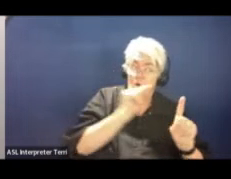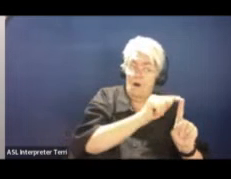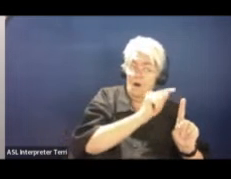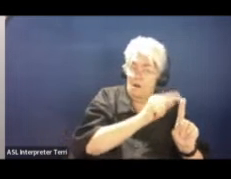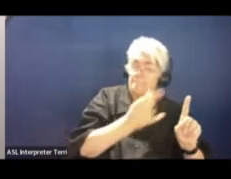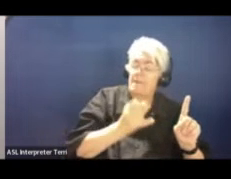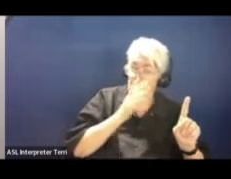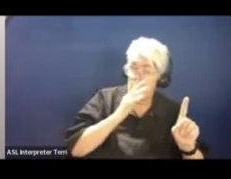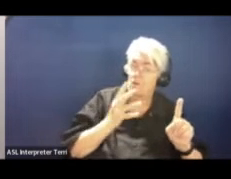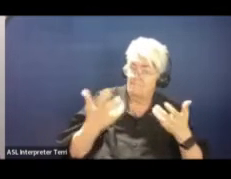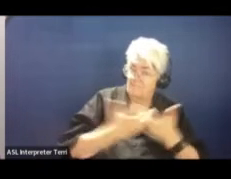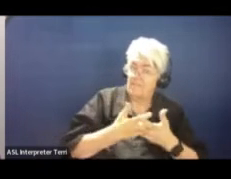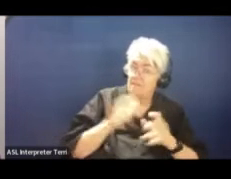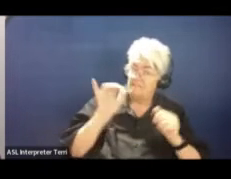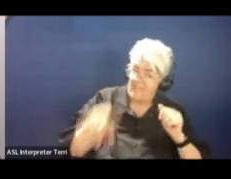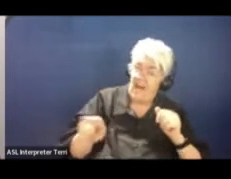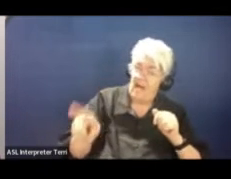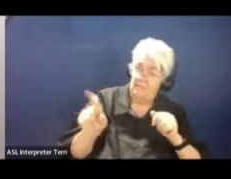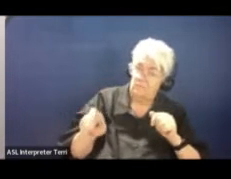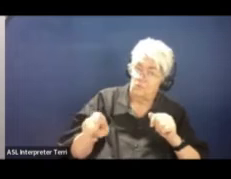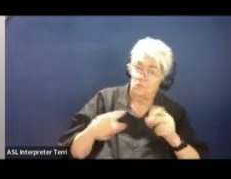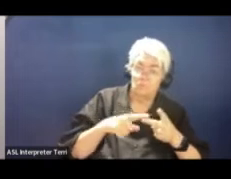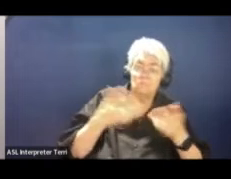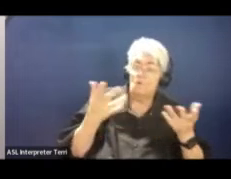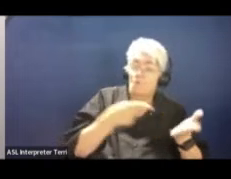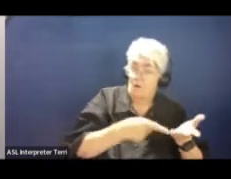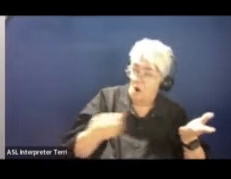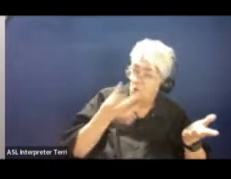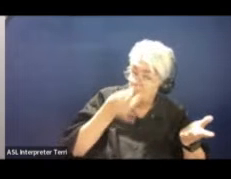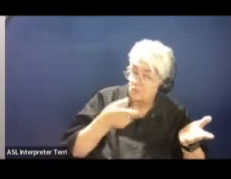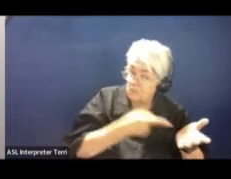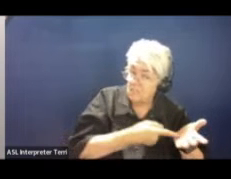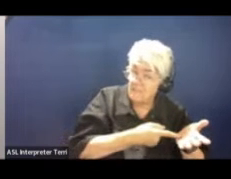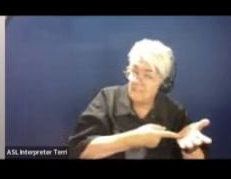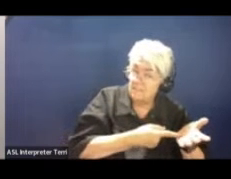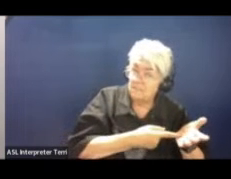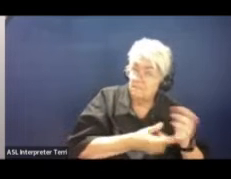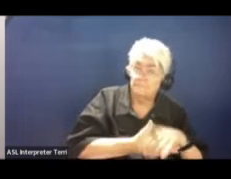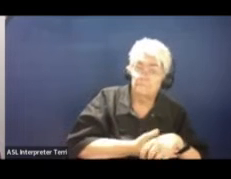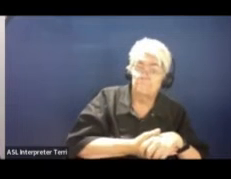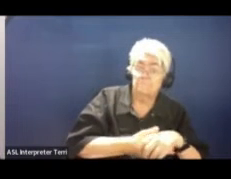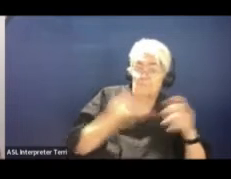that you described, here's what it is. Are you interested in it? Please let me know yes or no.